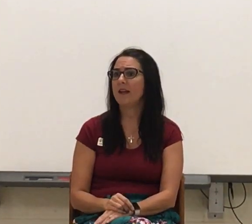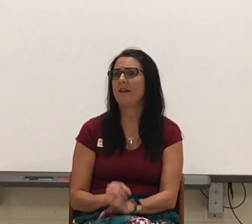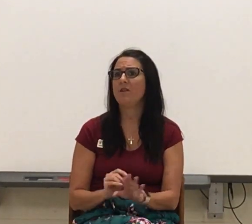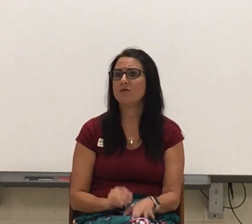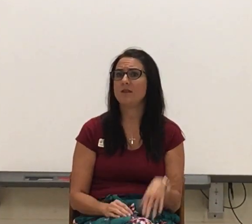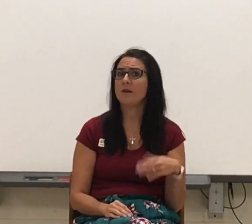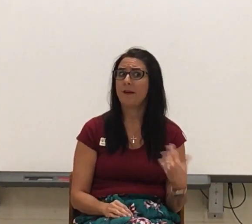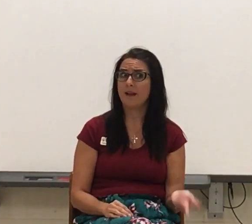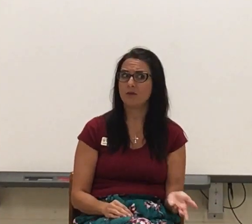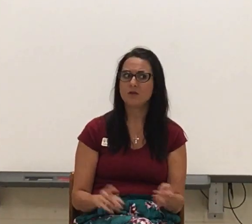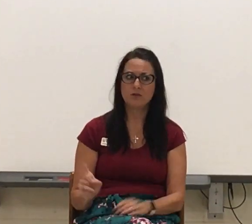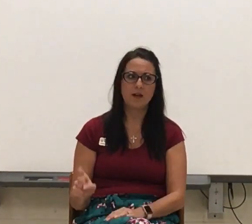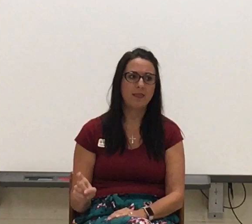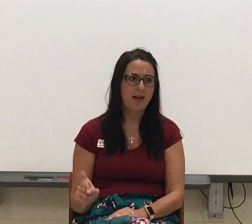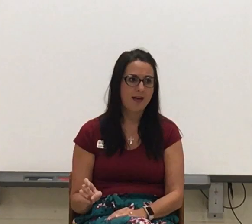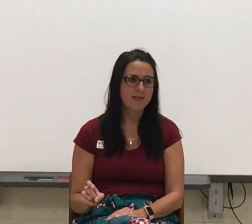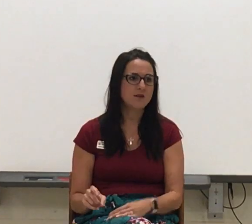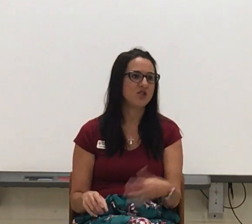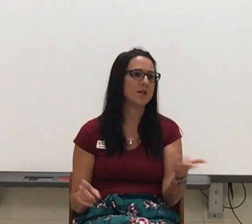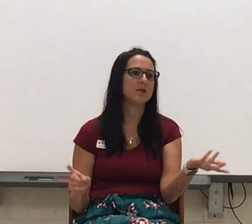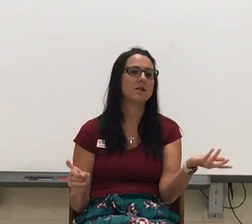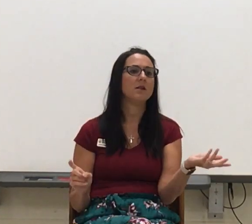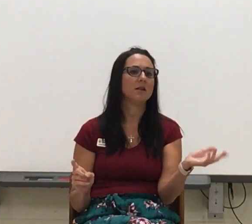And then again if you see somebody else doing that then just...